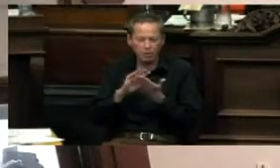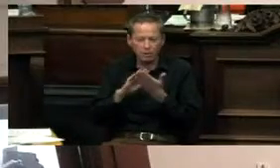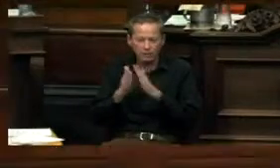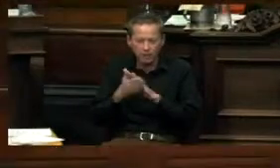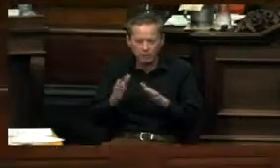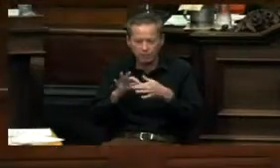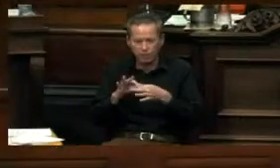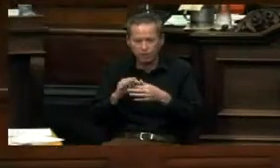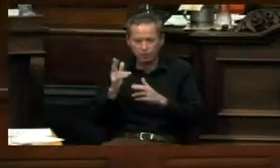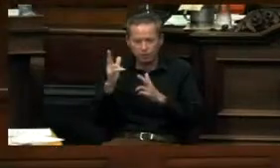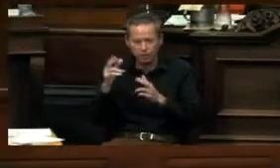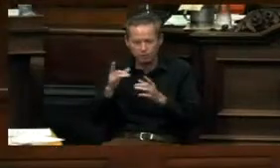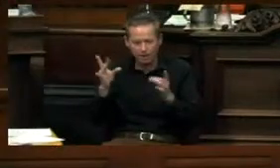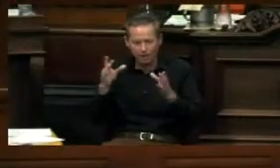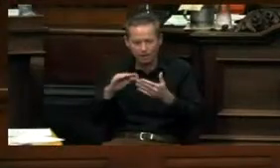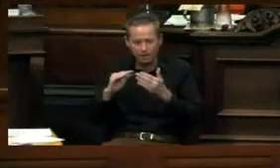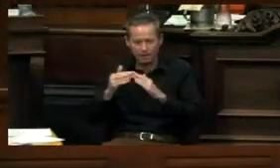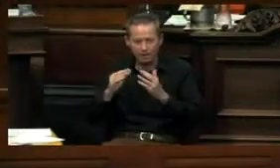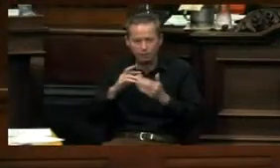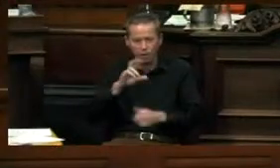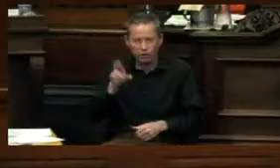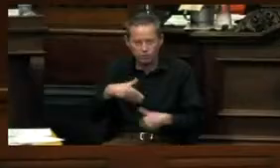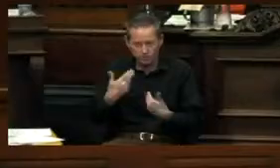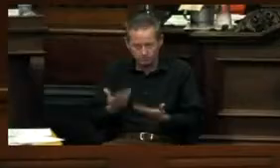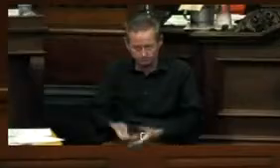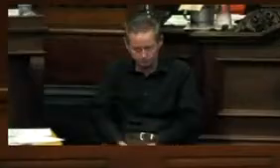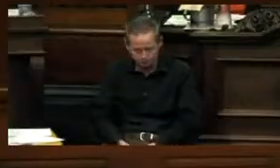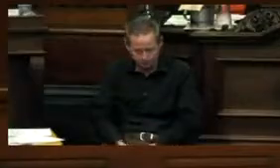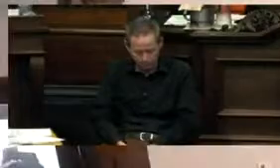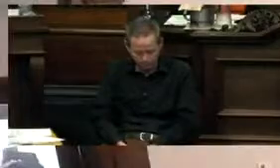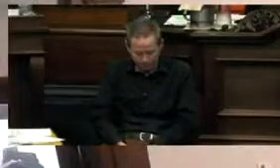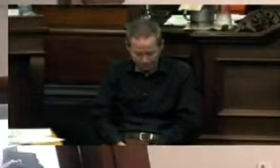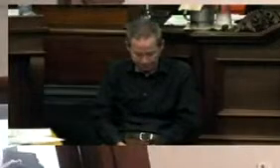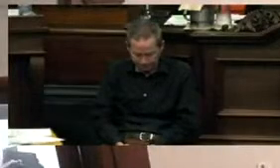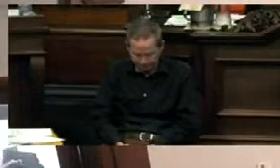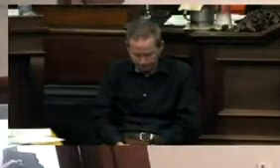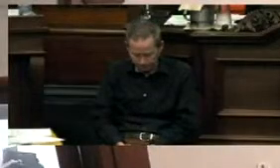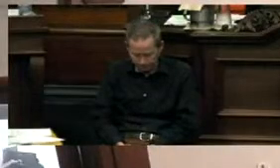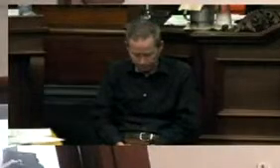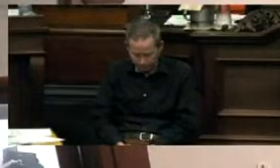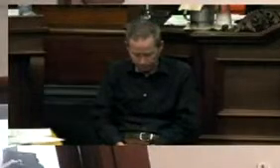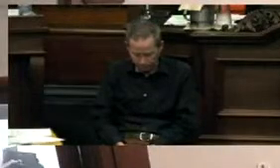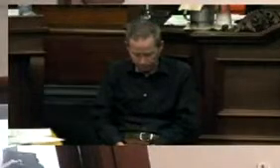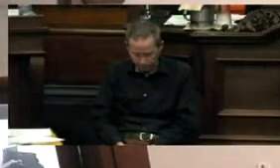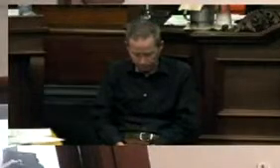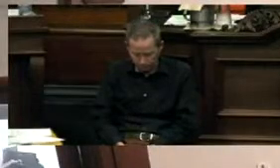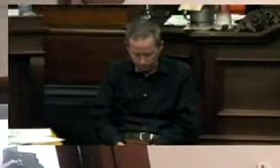that we still have a lot of work to do. So I'm going to ask everyone to join me in a moment